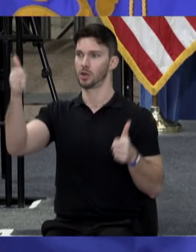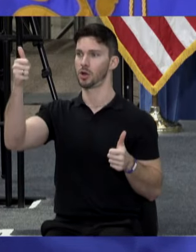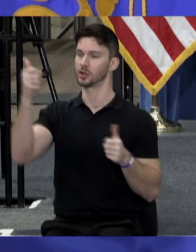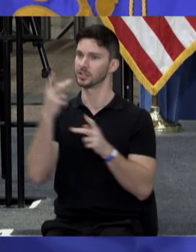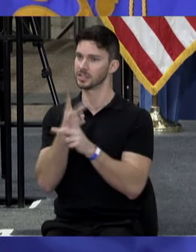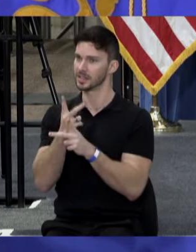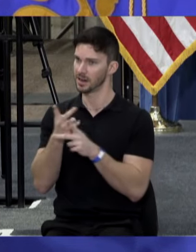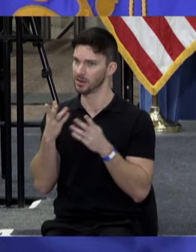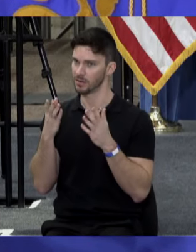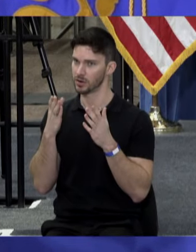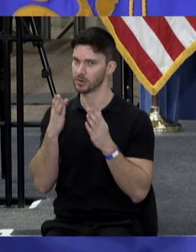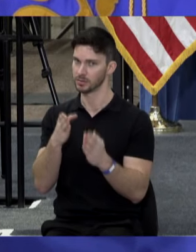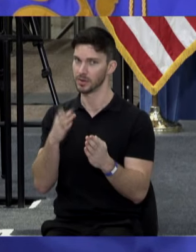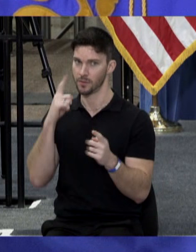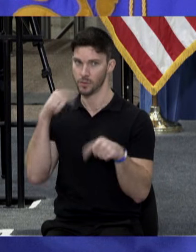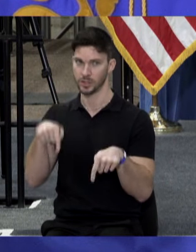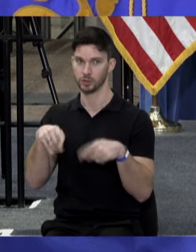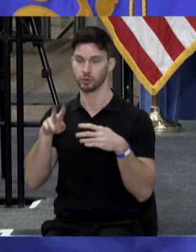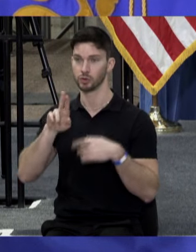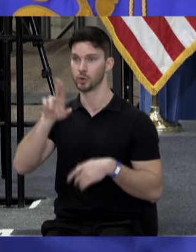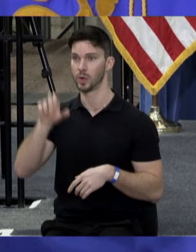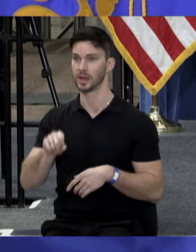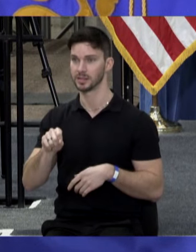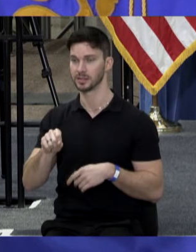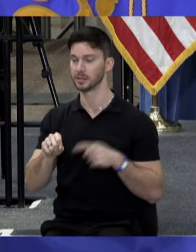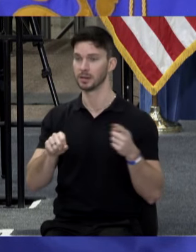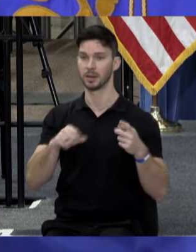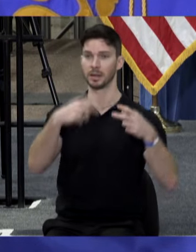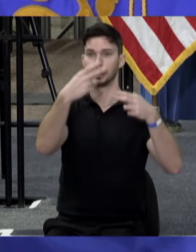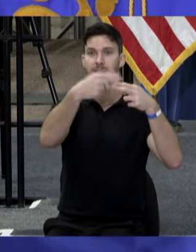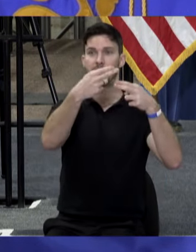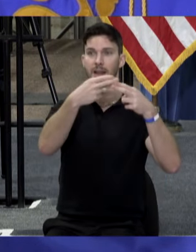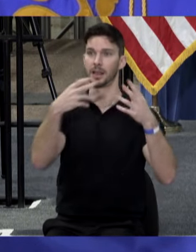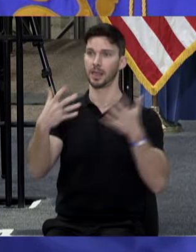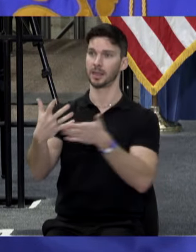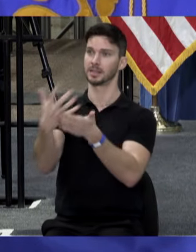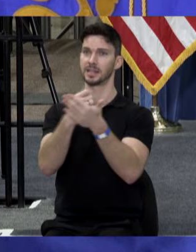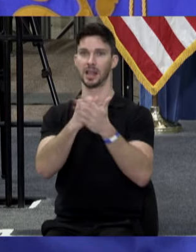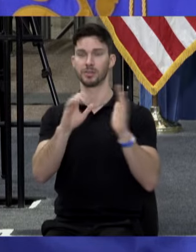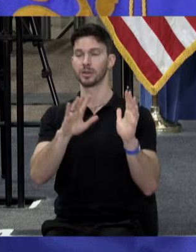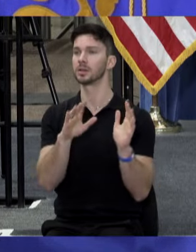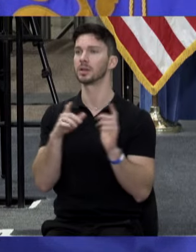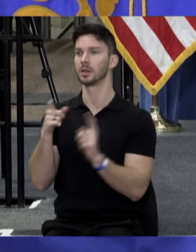a force bound not by salary or title, but by love and loyalty and duty and